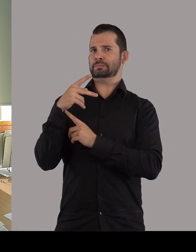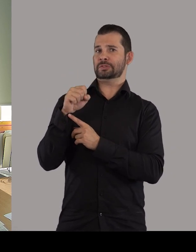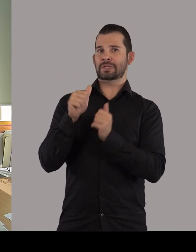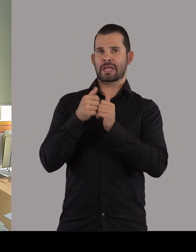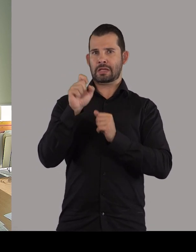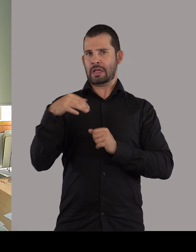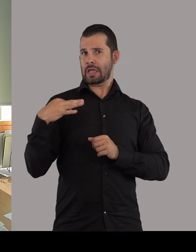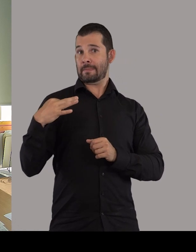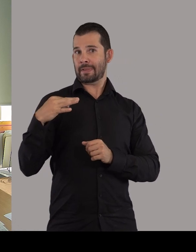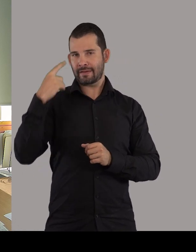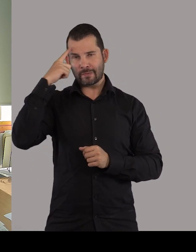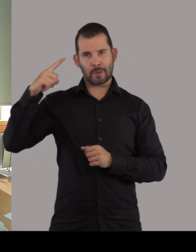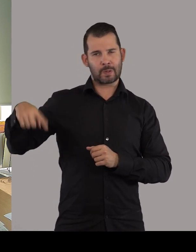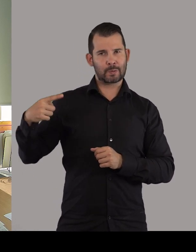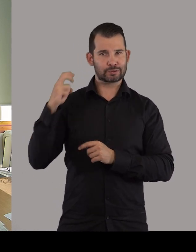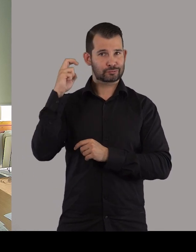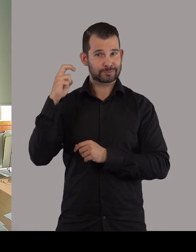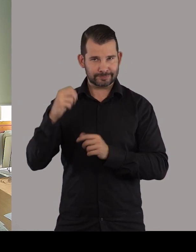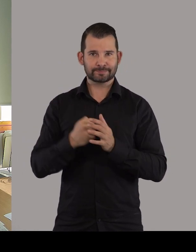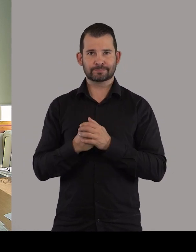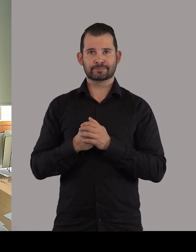provide useful tips in applying for Wheel-Trans.